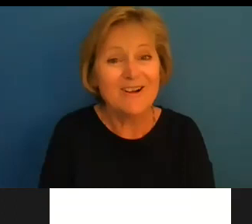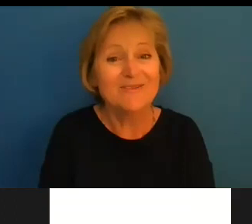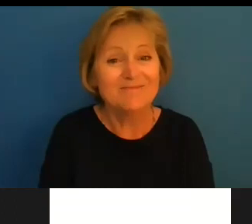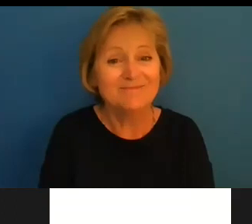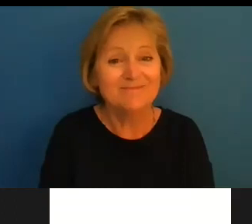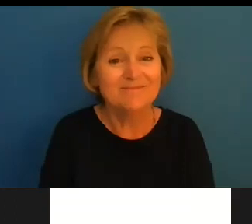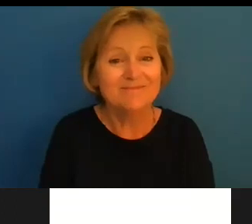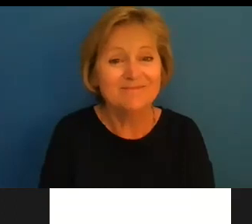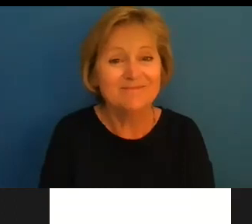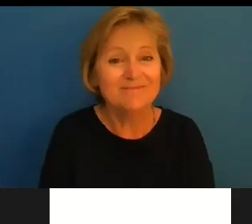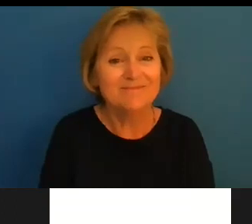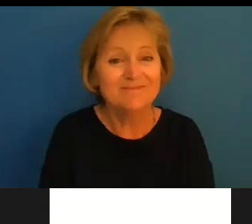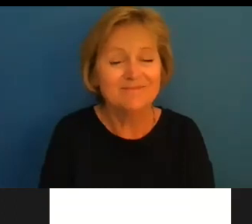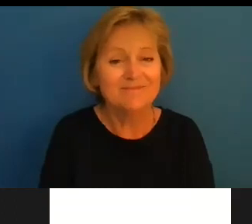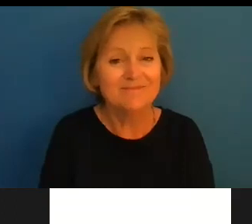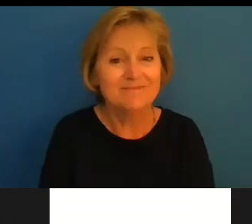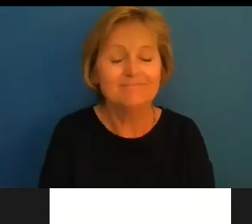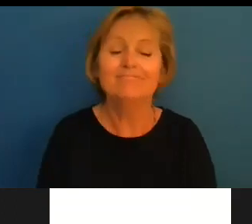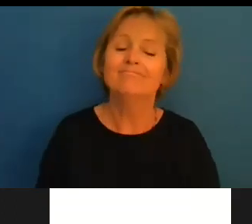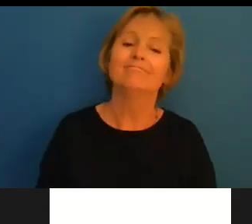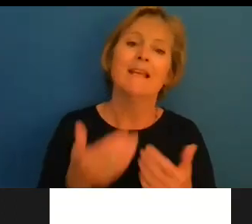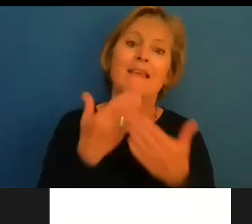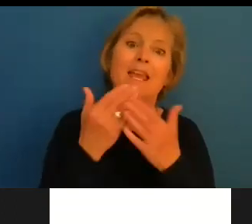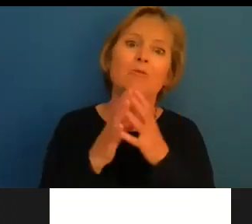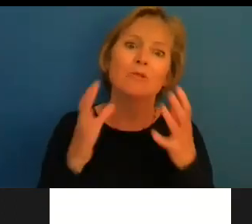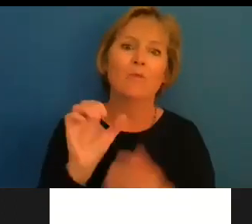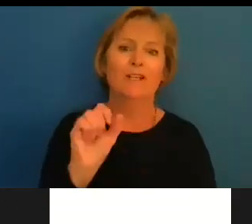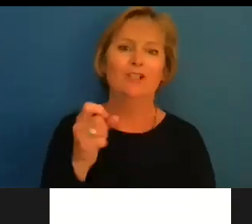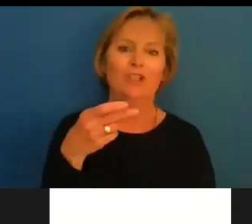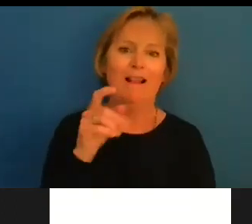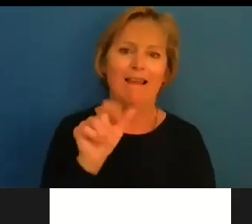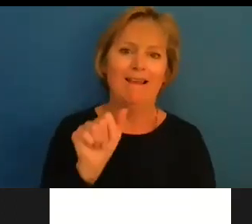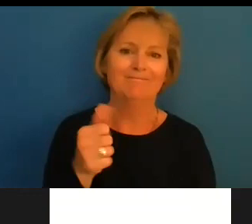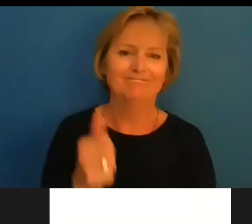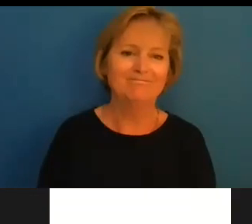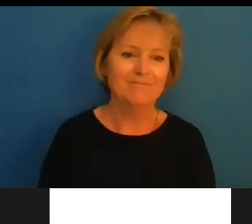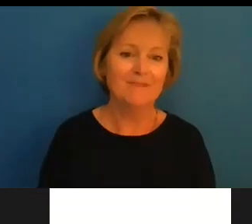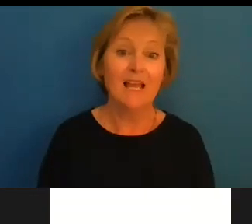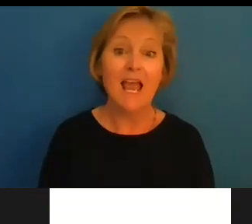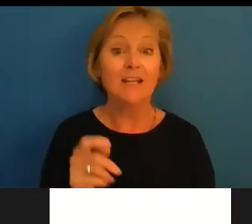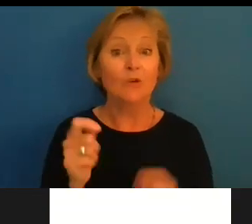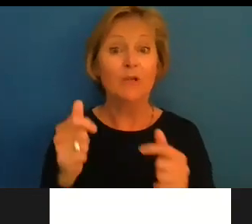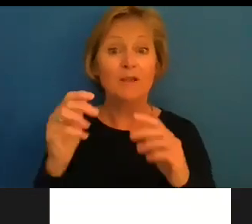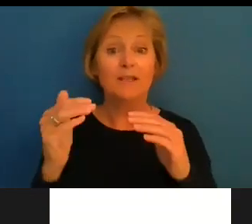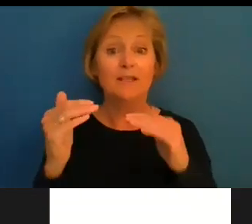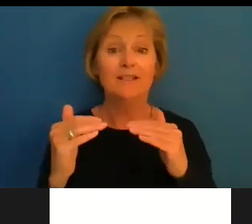Excellent. Thank you so much, Sheila. Let's quickly move on to another question in the chat.